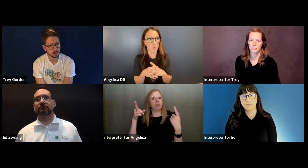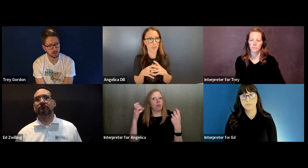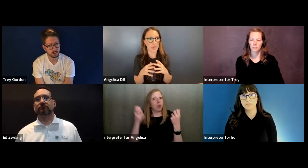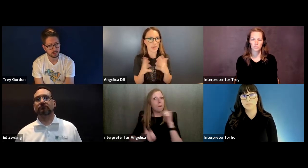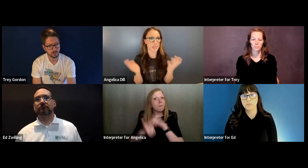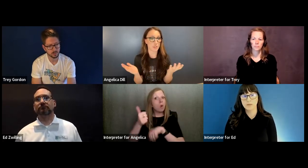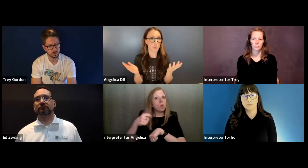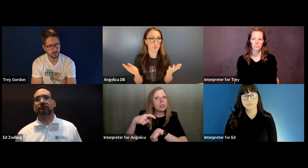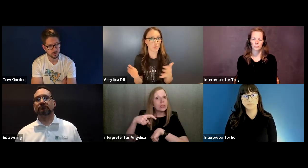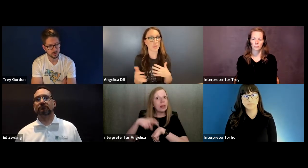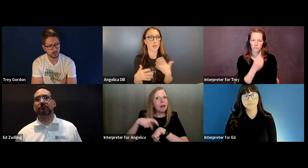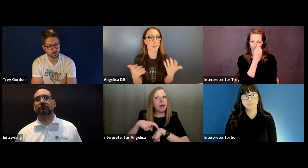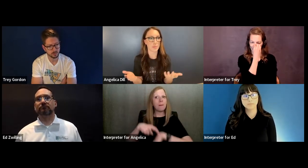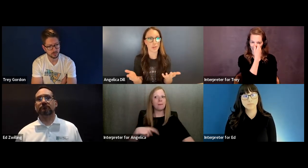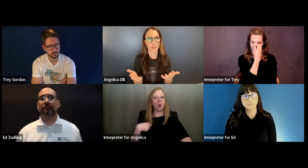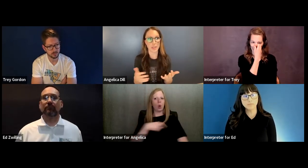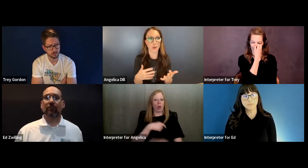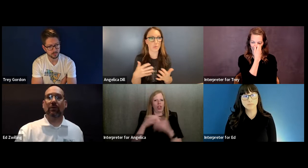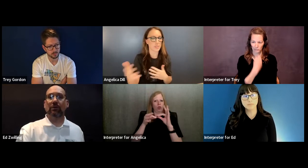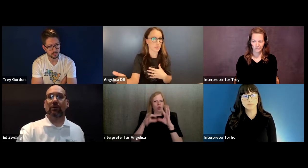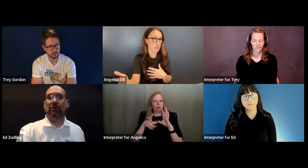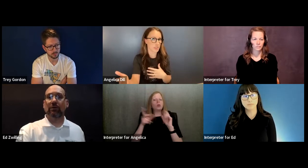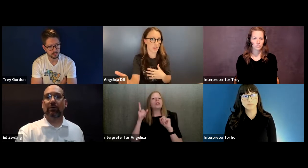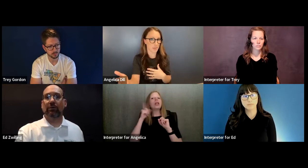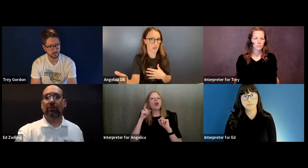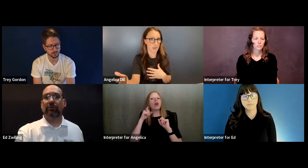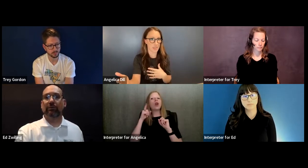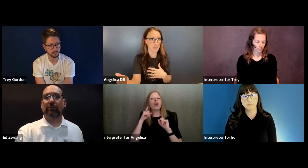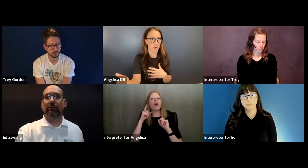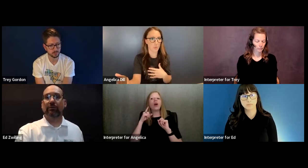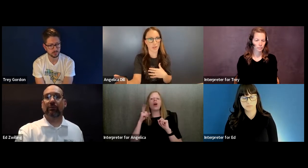we as interpreters will hear in the community oh this person just got admitted to the hospital well